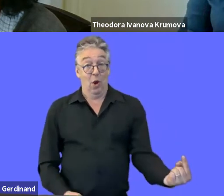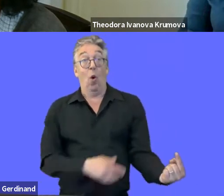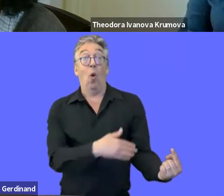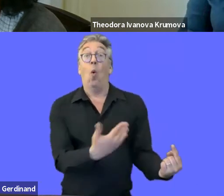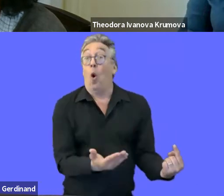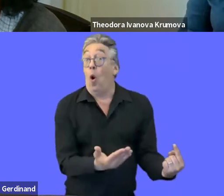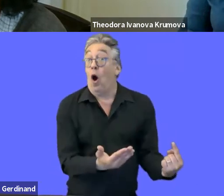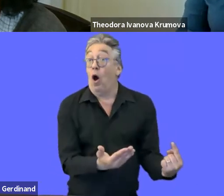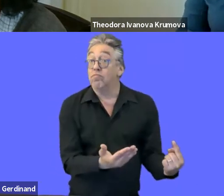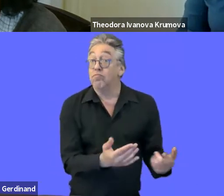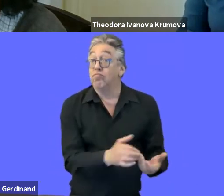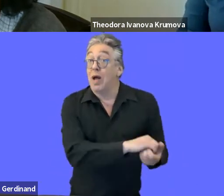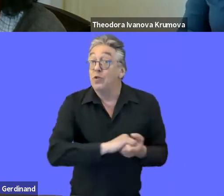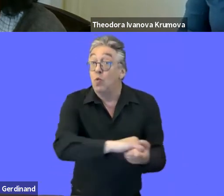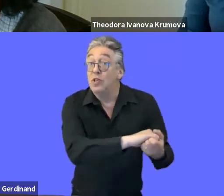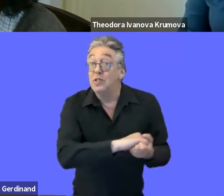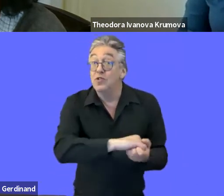This usually takes a couple of years.